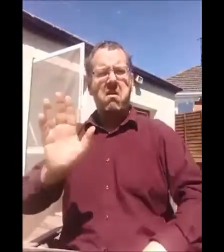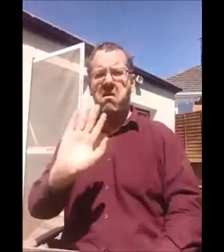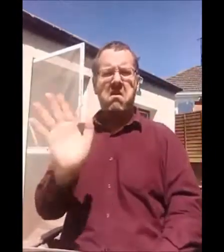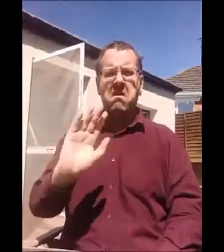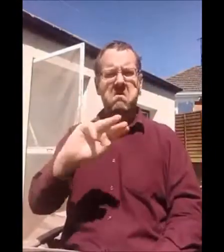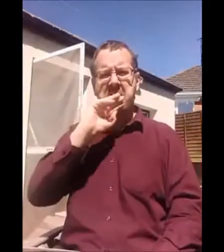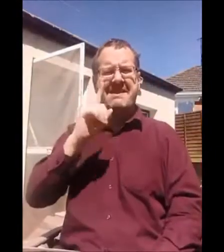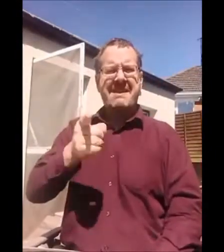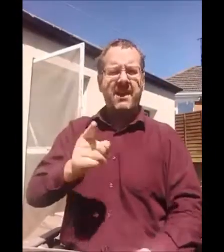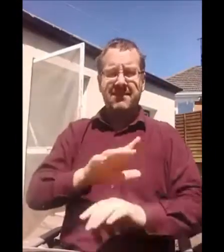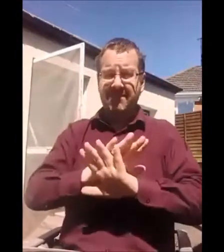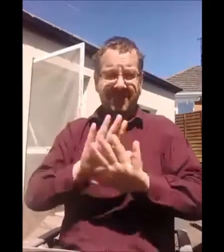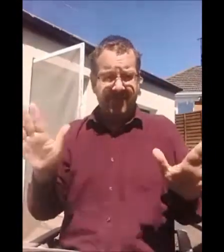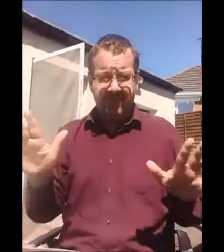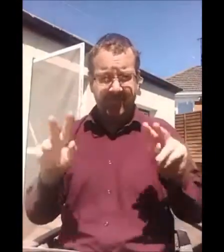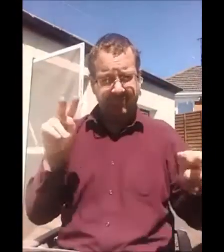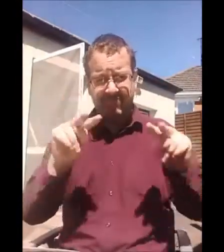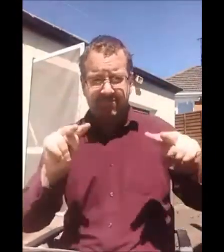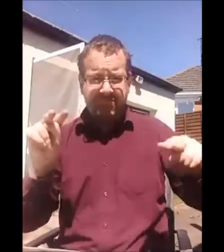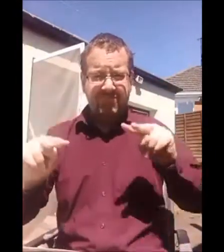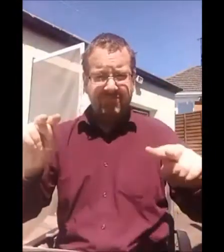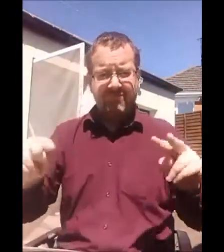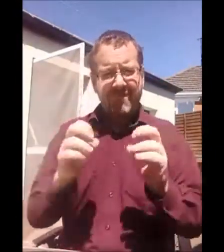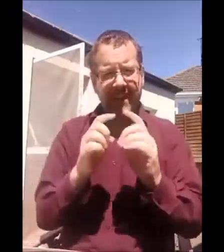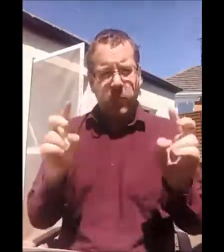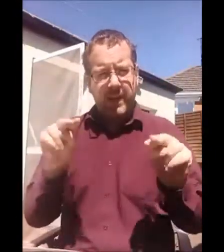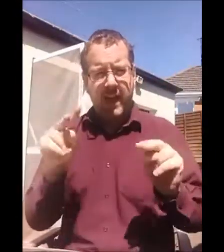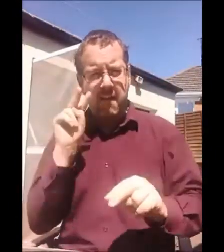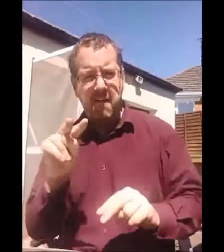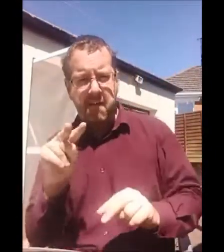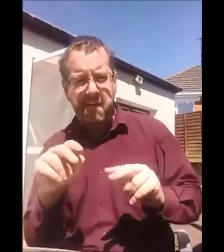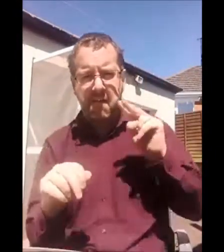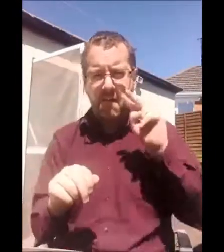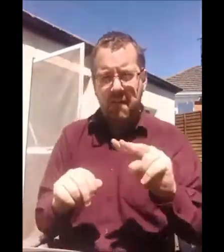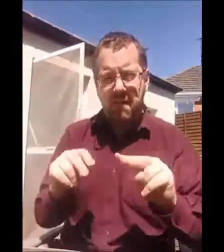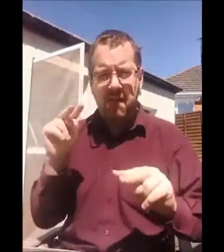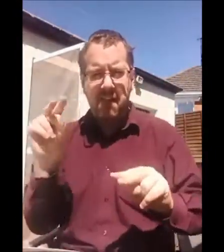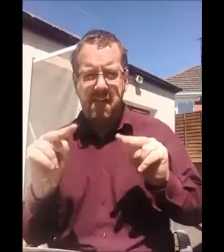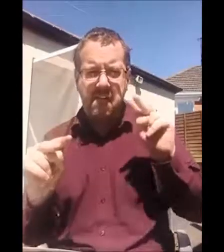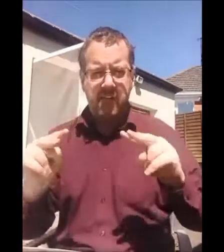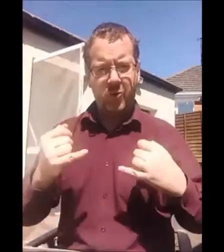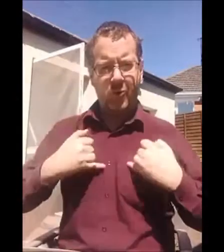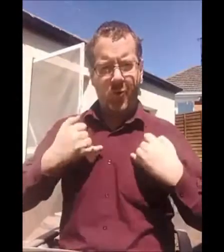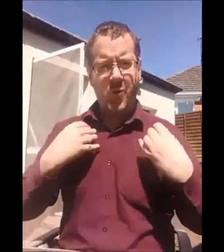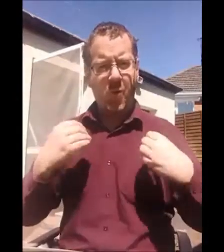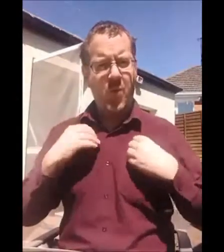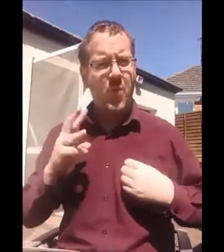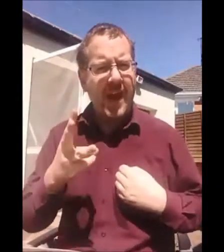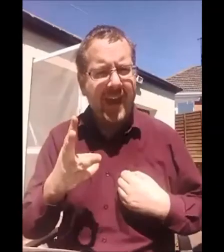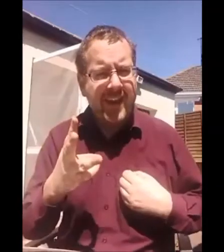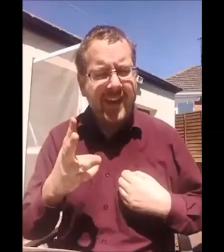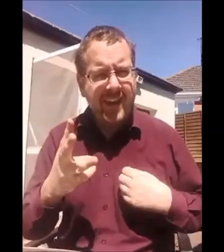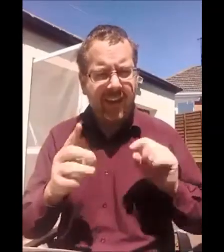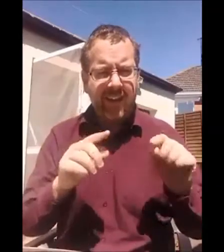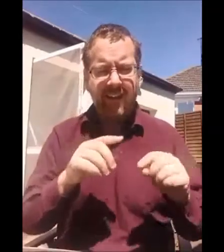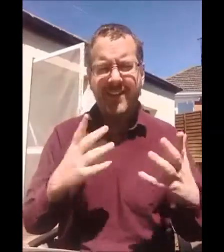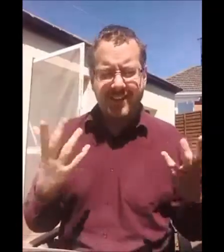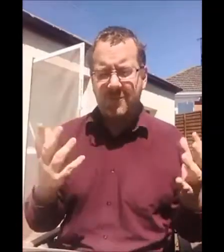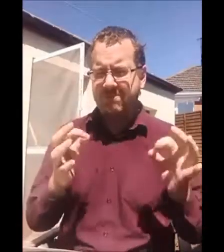There's no wrong answer as to what the painting means; as far as I'm concerned, everyone has their own perspective on it, so everyone could enjoy the painting in their own way,